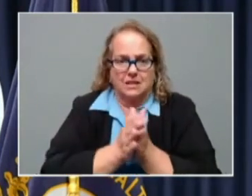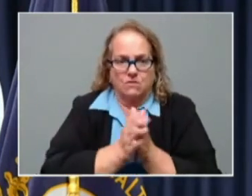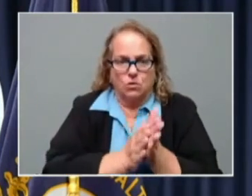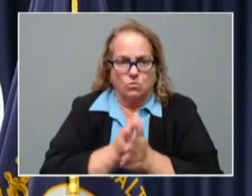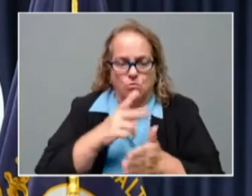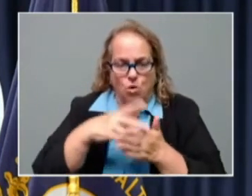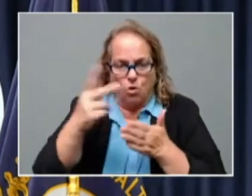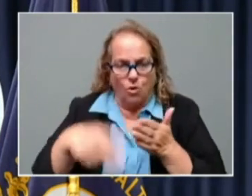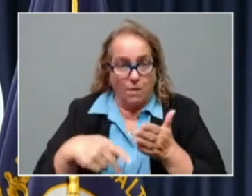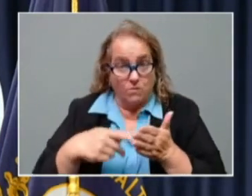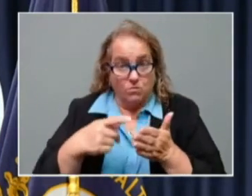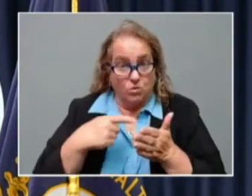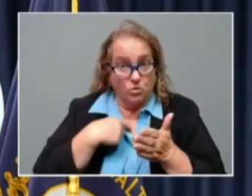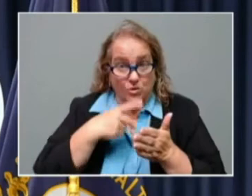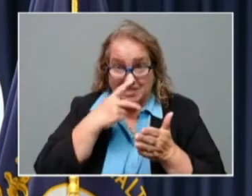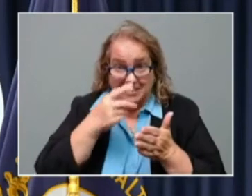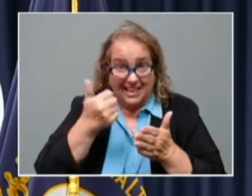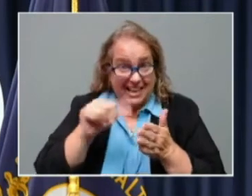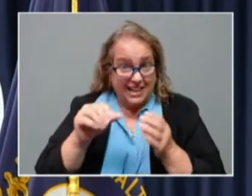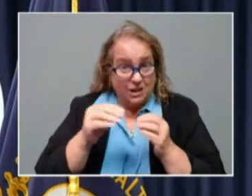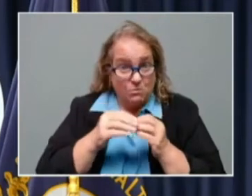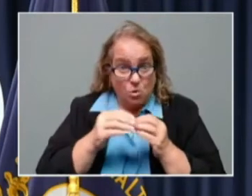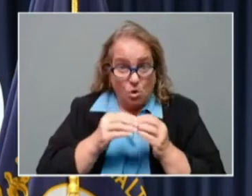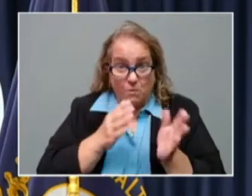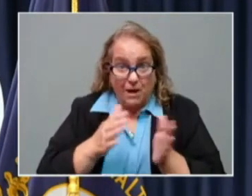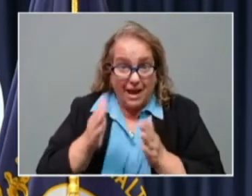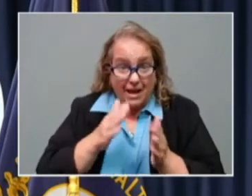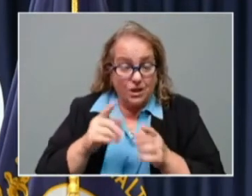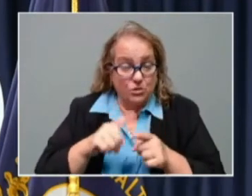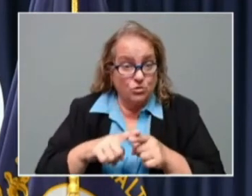thought or planning into doing something like that or doing another